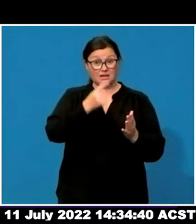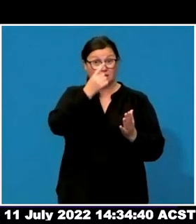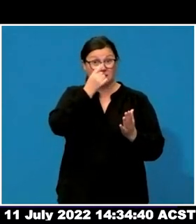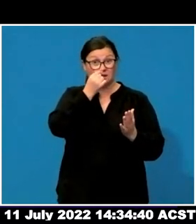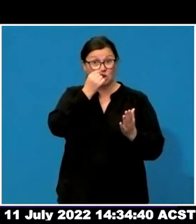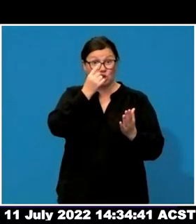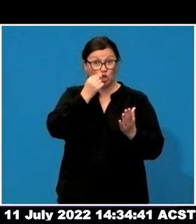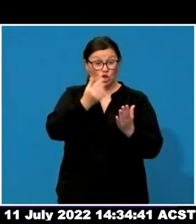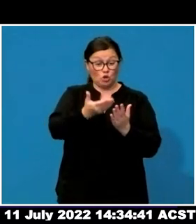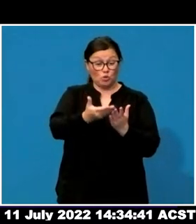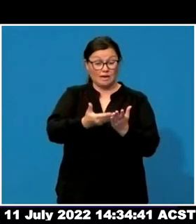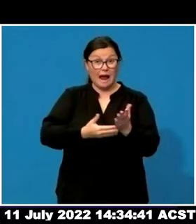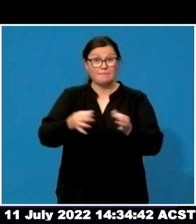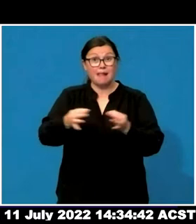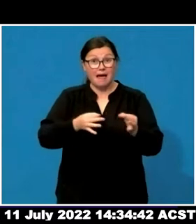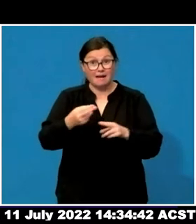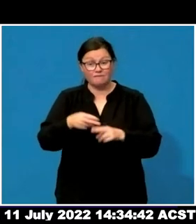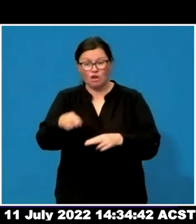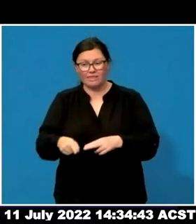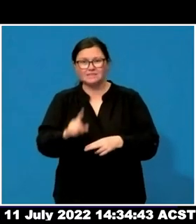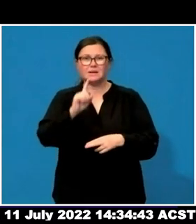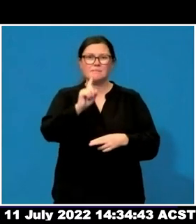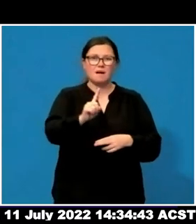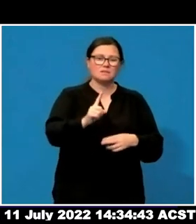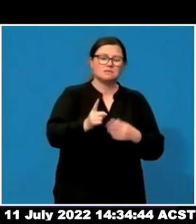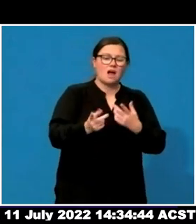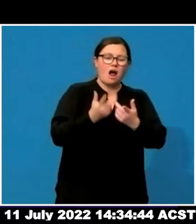That's correct. It's like robbing Peter to pay Paul, effectively.